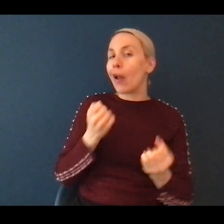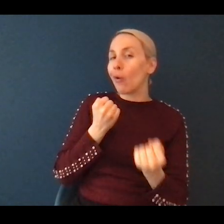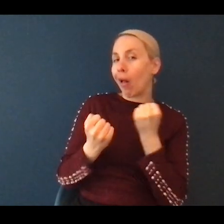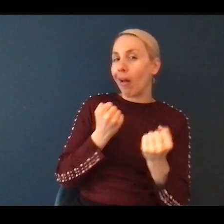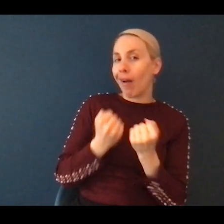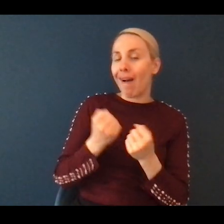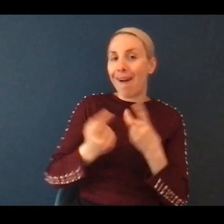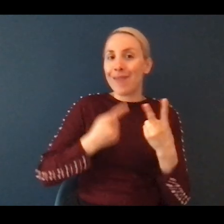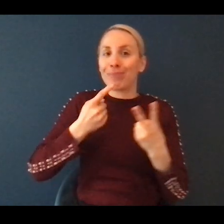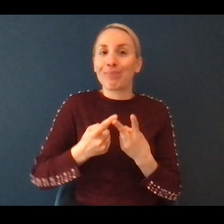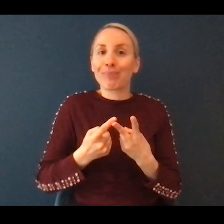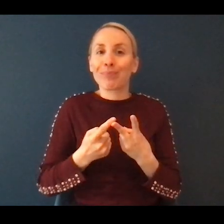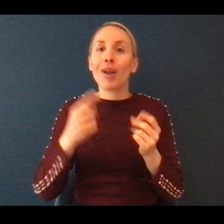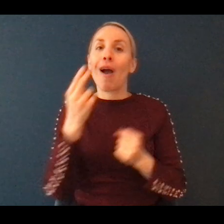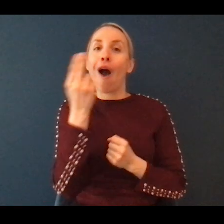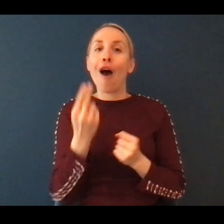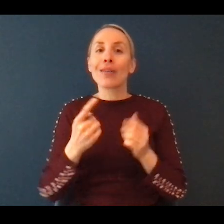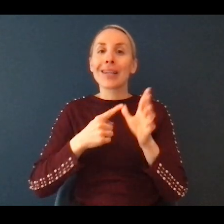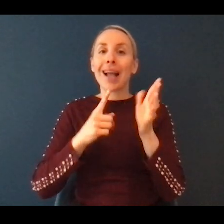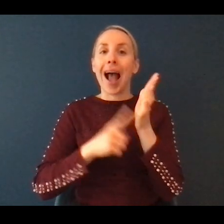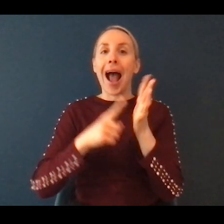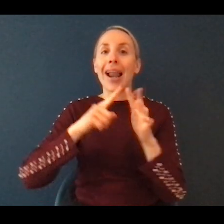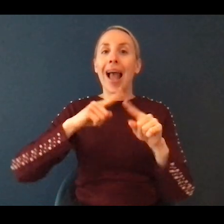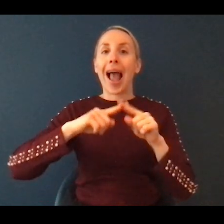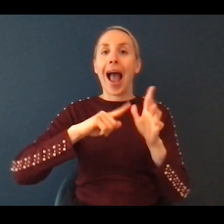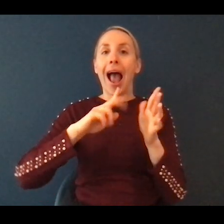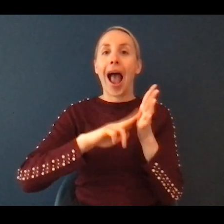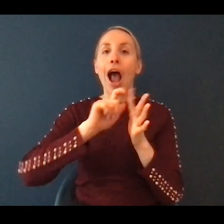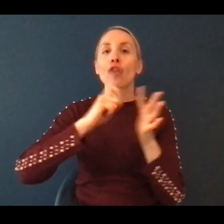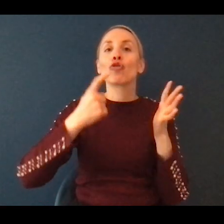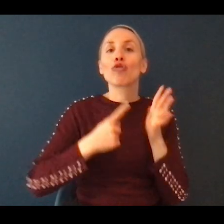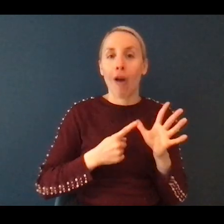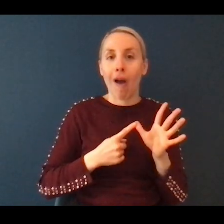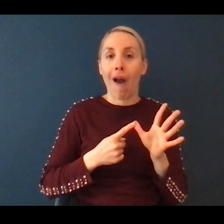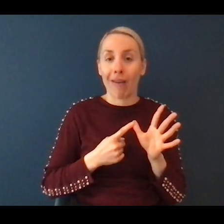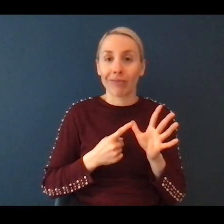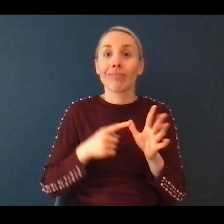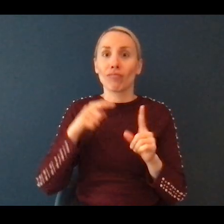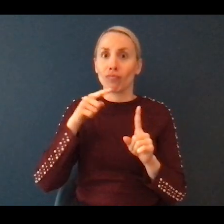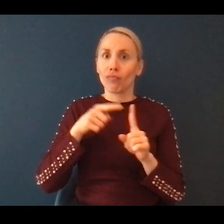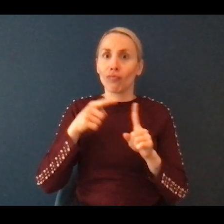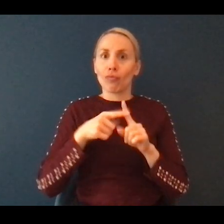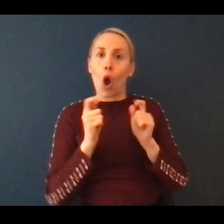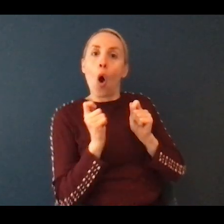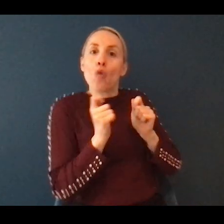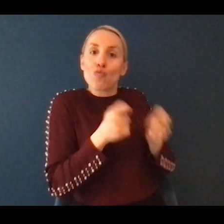awards artist Alejandra Carles-Tolra who was one of the awardees for the second edition